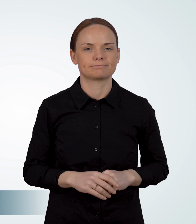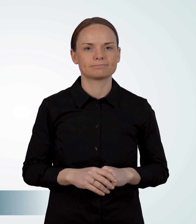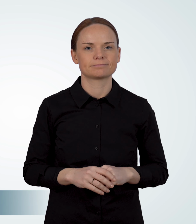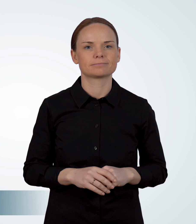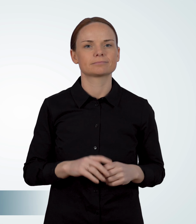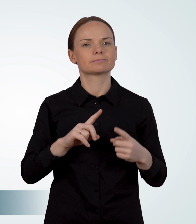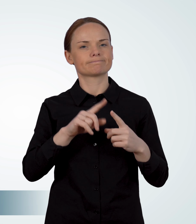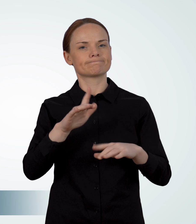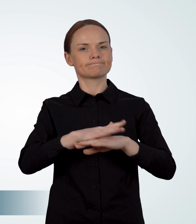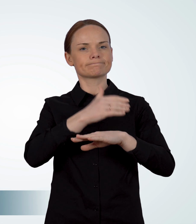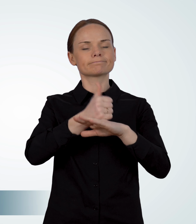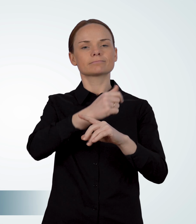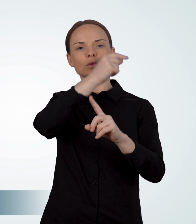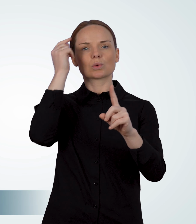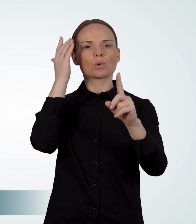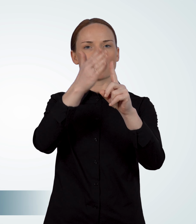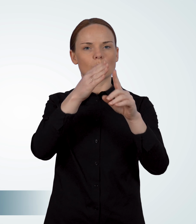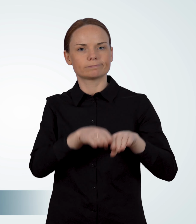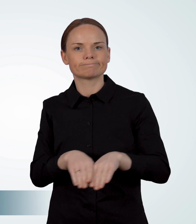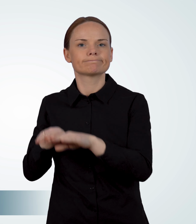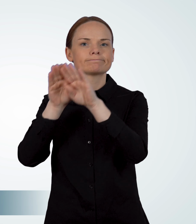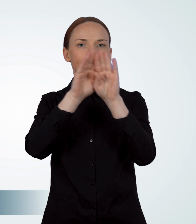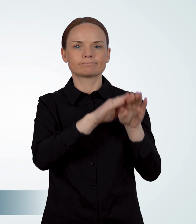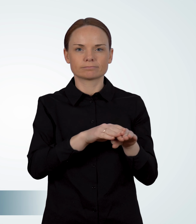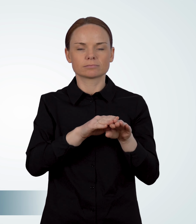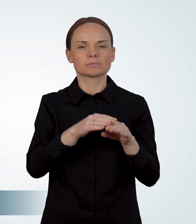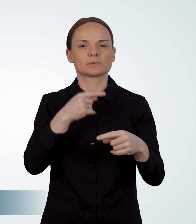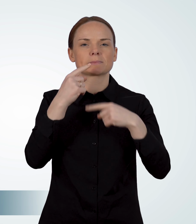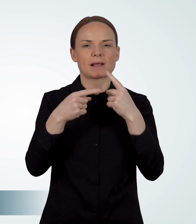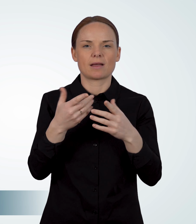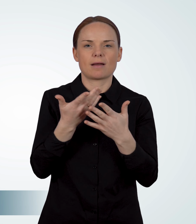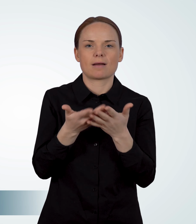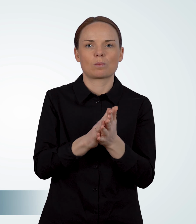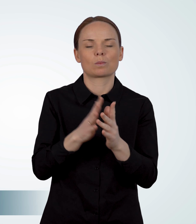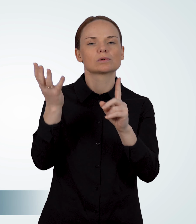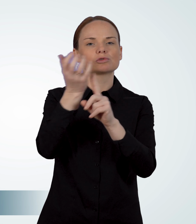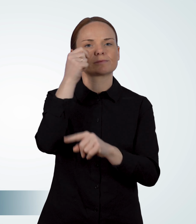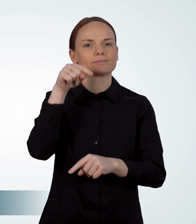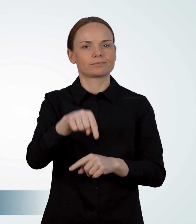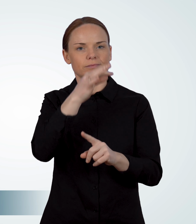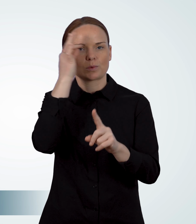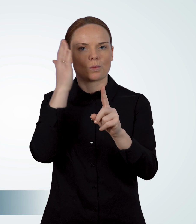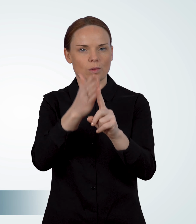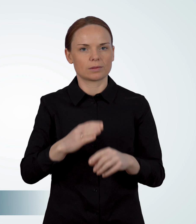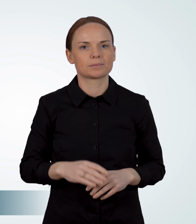• set national goals and ways to achieve them